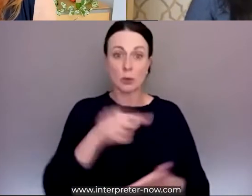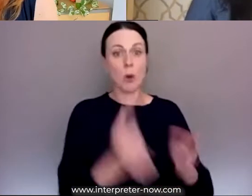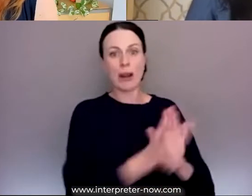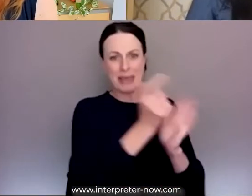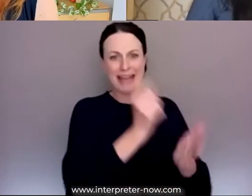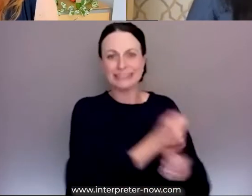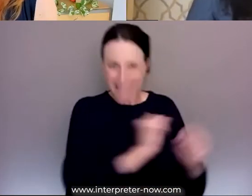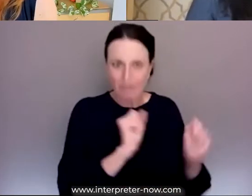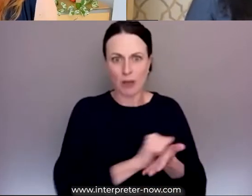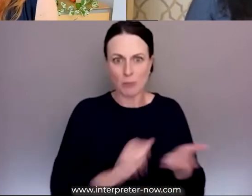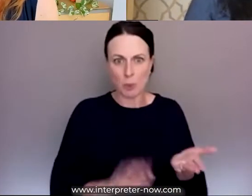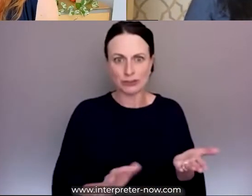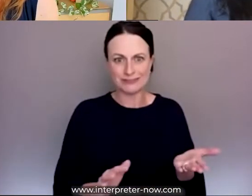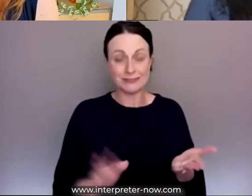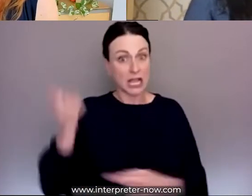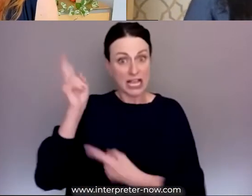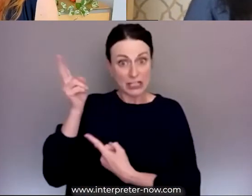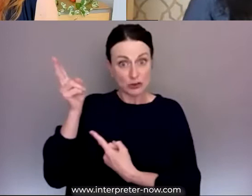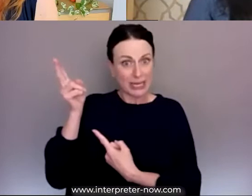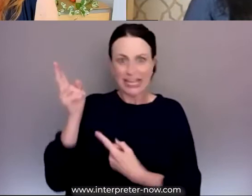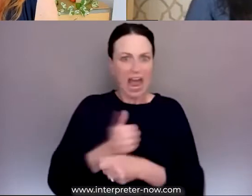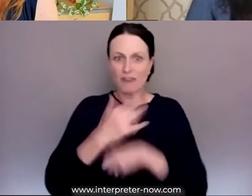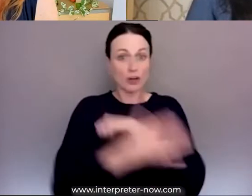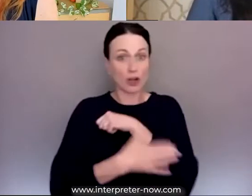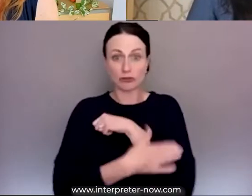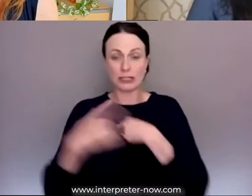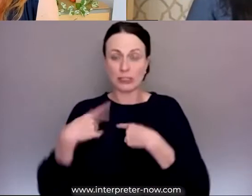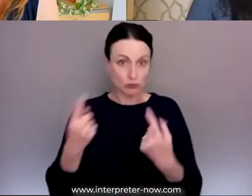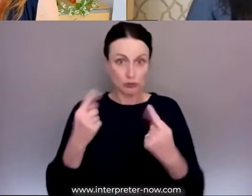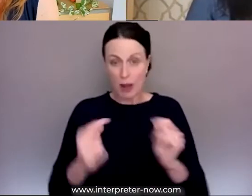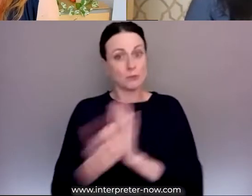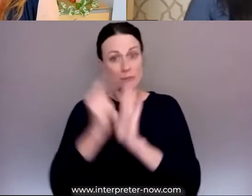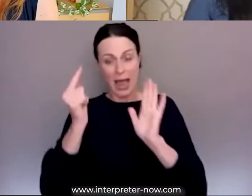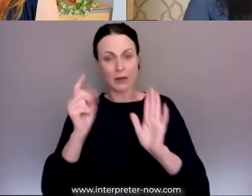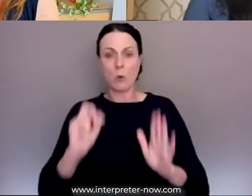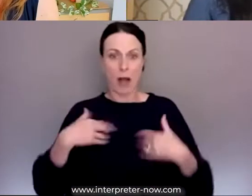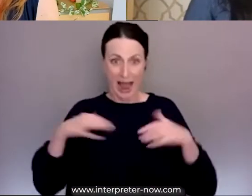That's been true in history in every country that has tried to ban it or has an active ban.